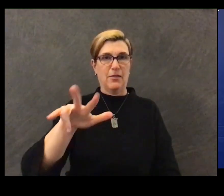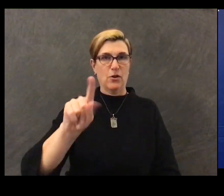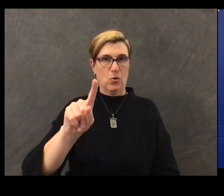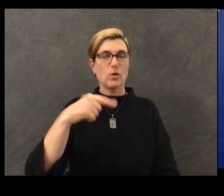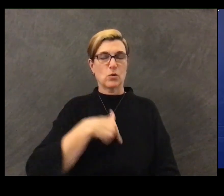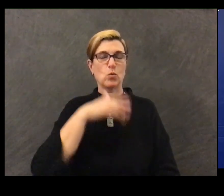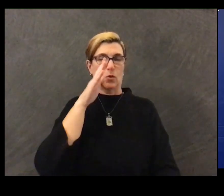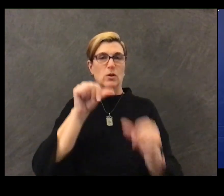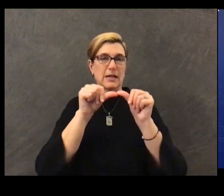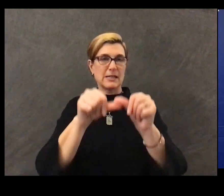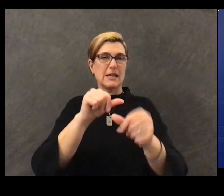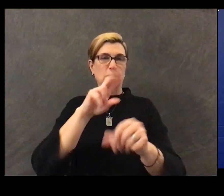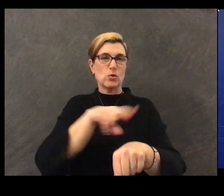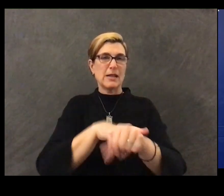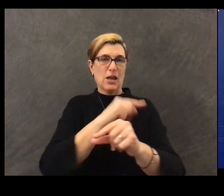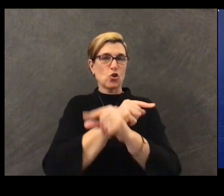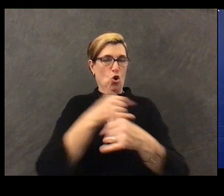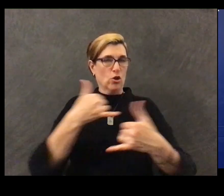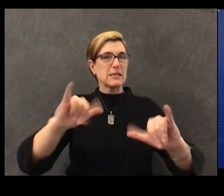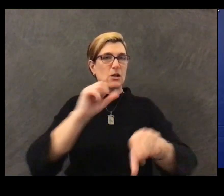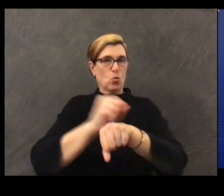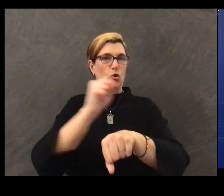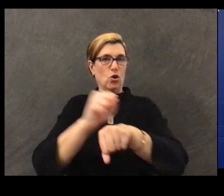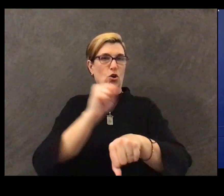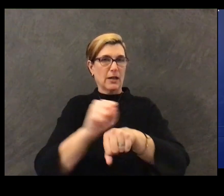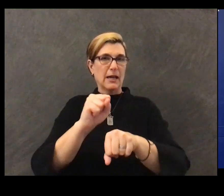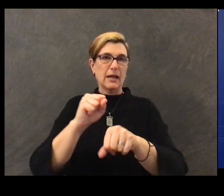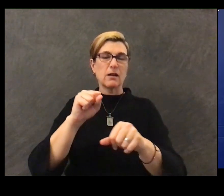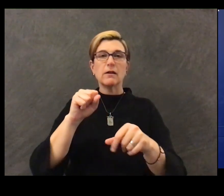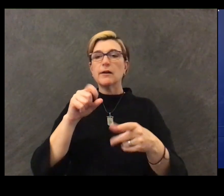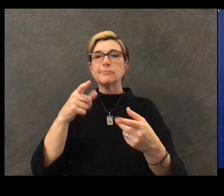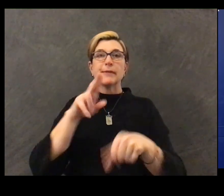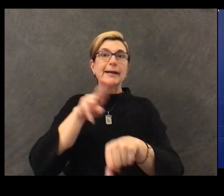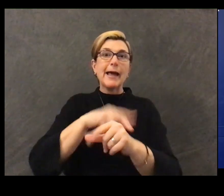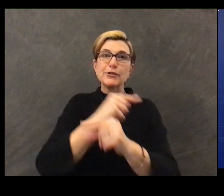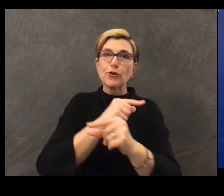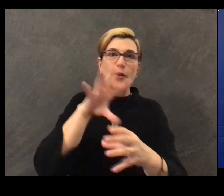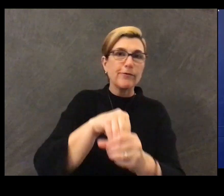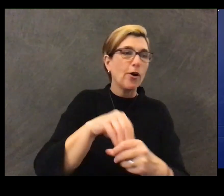the National Guard plays a vital role in testing and in cleaning nursing homes